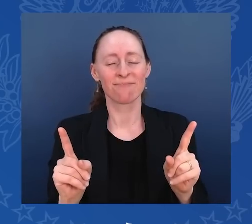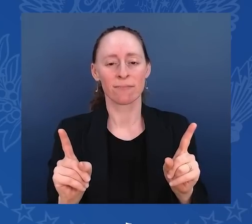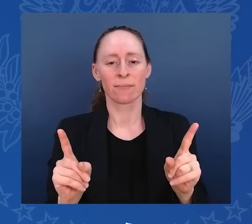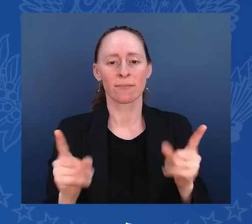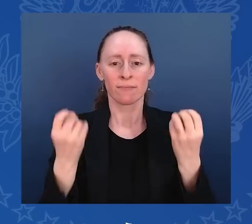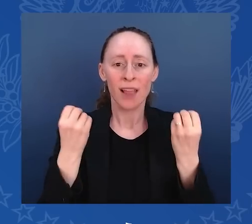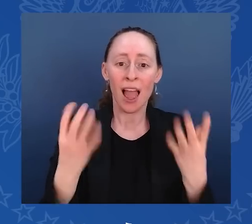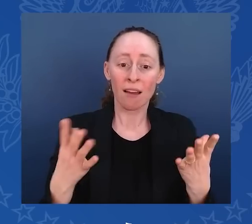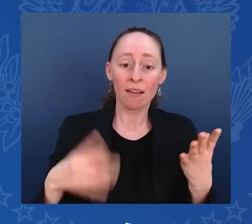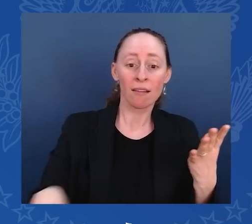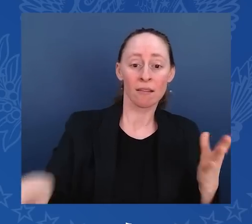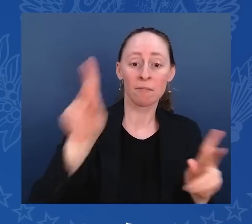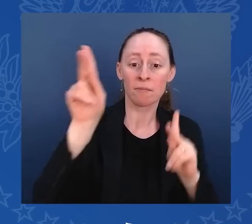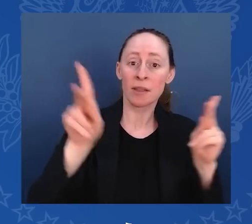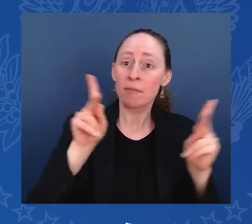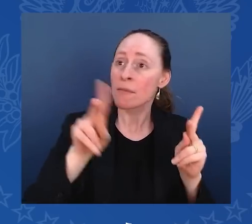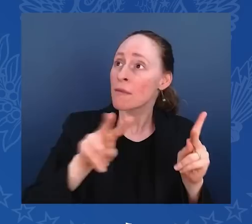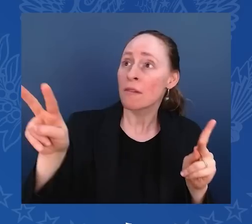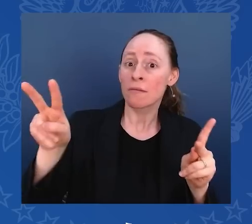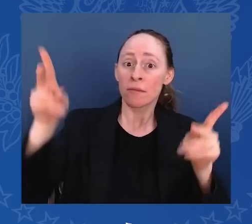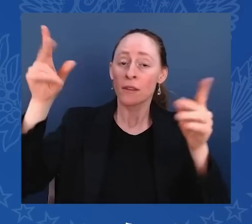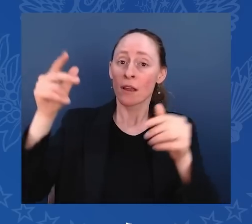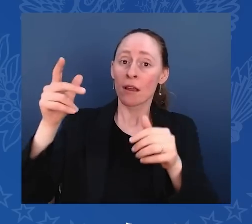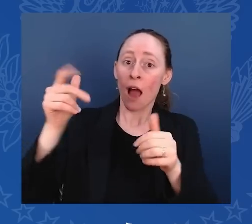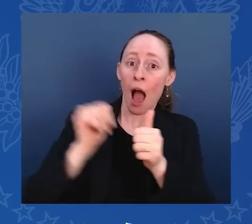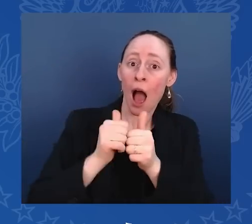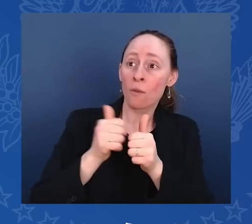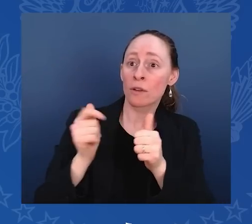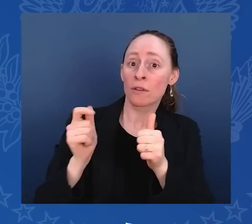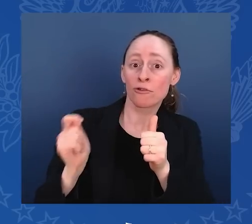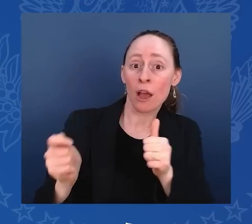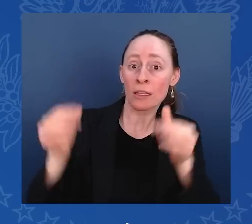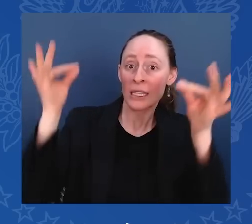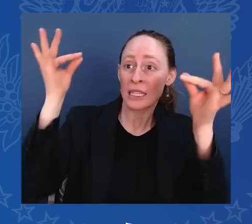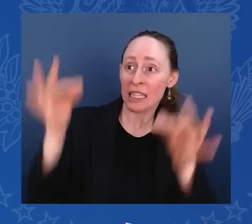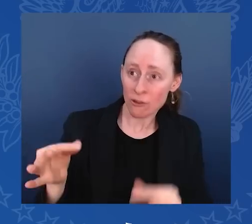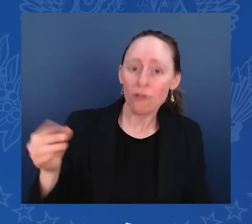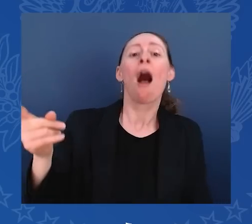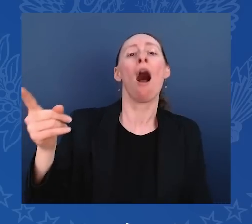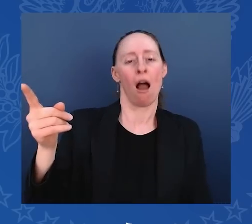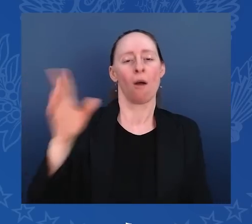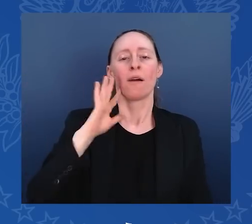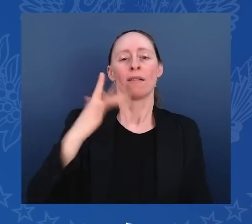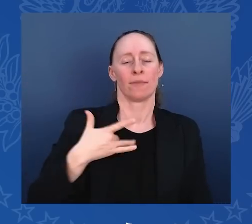We have a record number of judges with backgrounds and experiences that have long been overlooked in the federal judiciary,